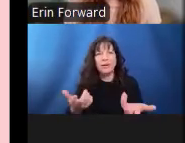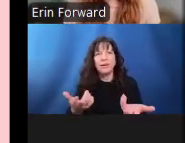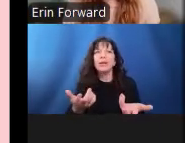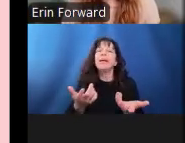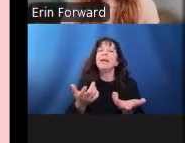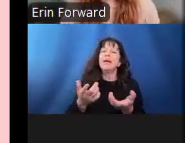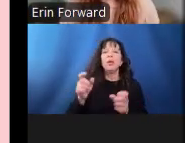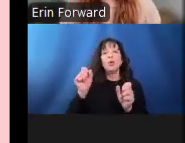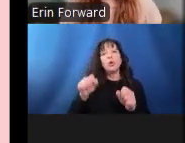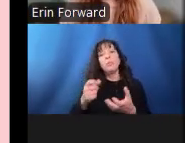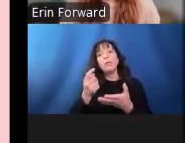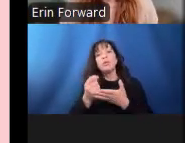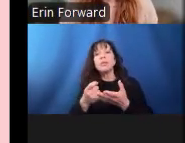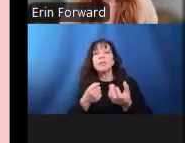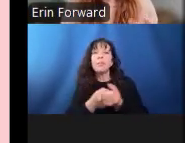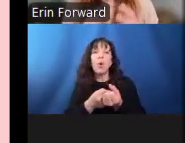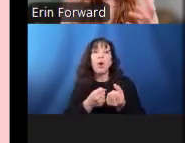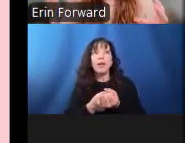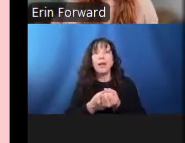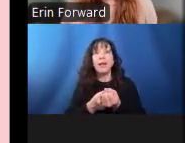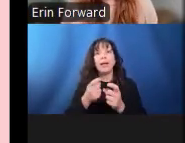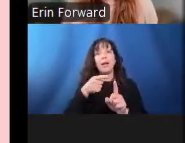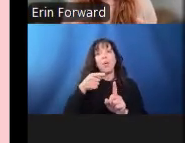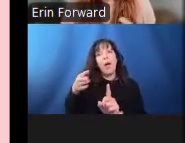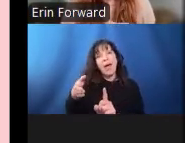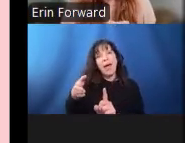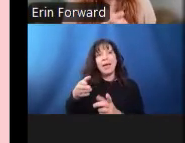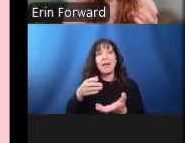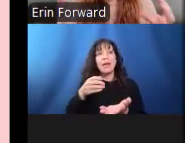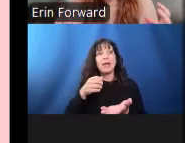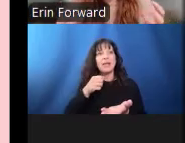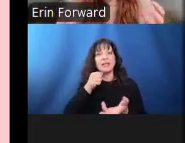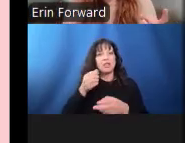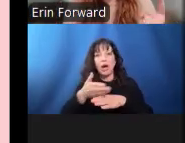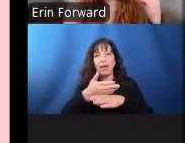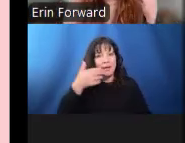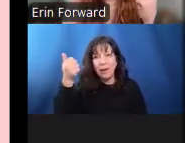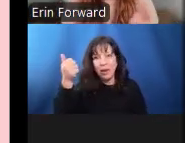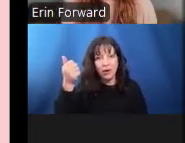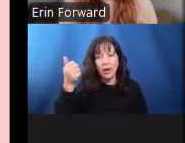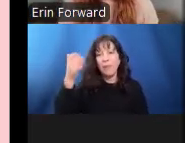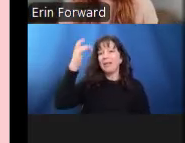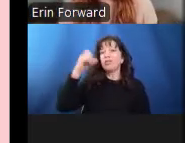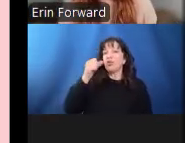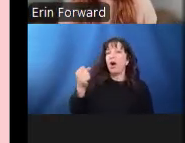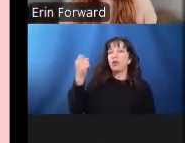supporting them in a way that's not actually making this any better, because I don't understand sensory can be a big